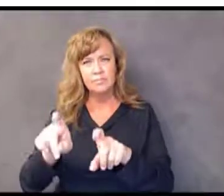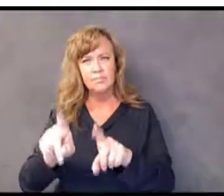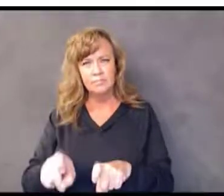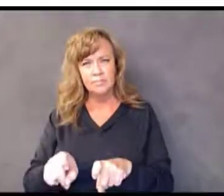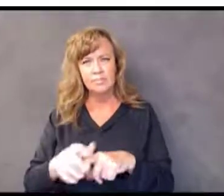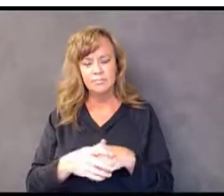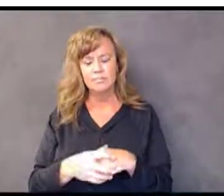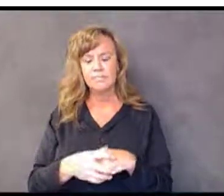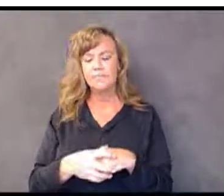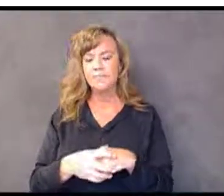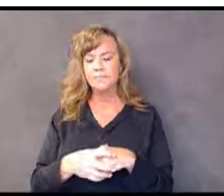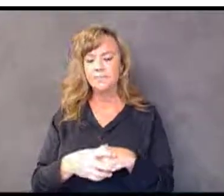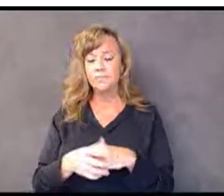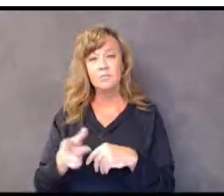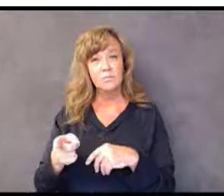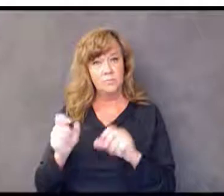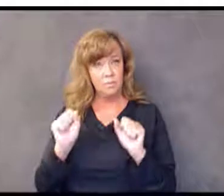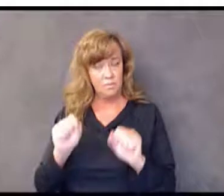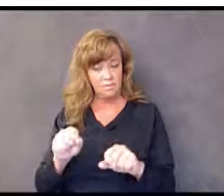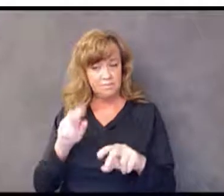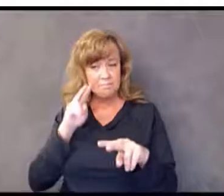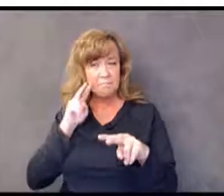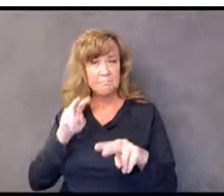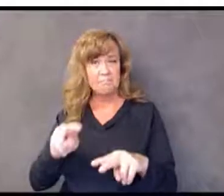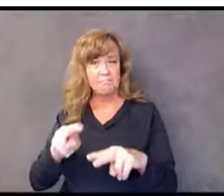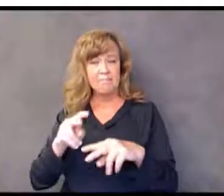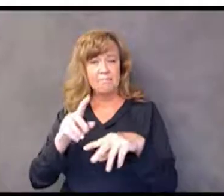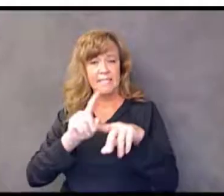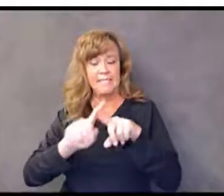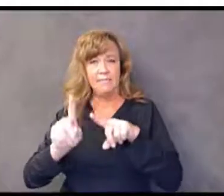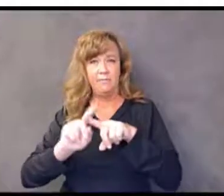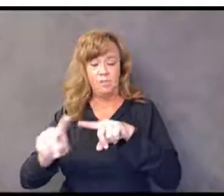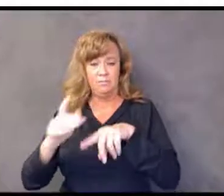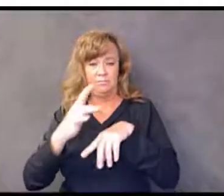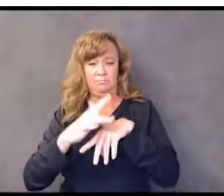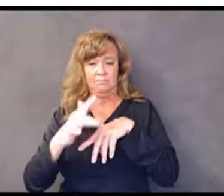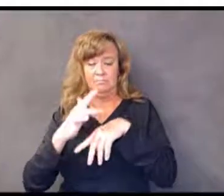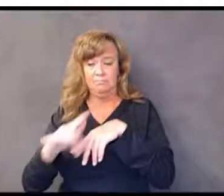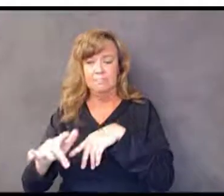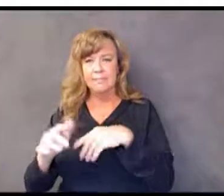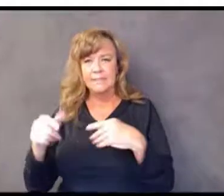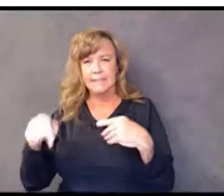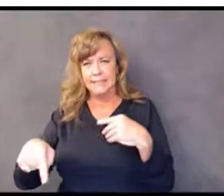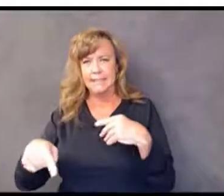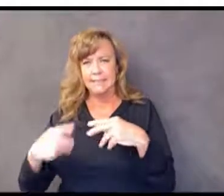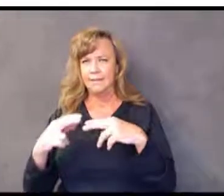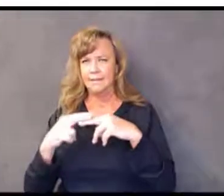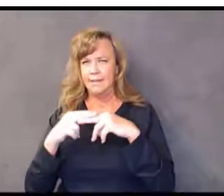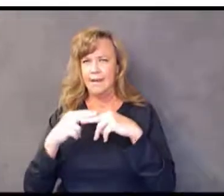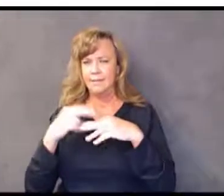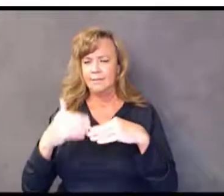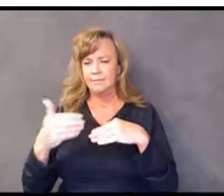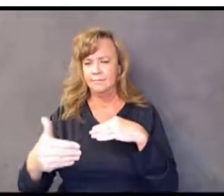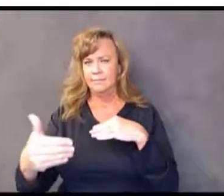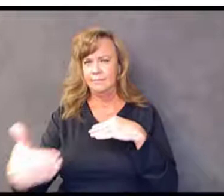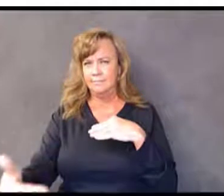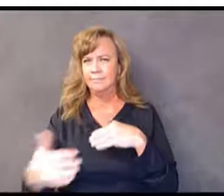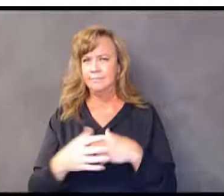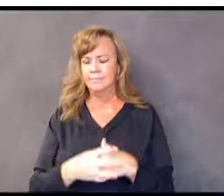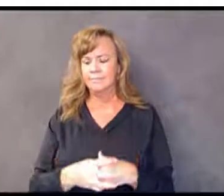Available accessibility features will be outlined in the remaining slides.